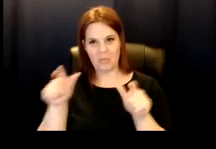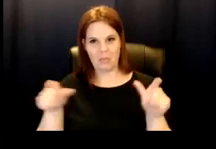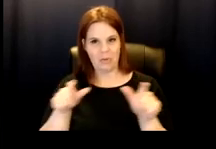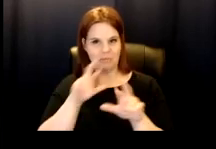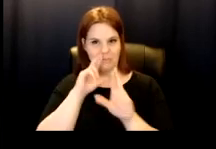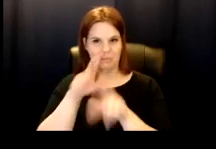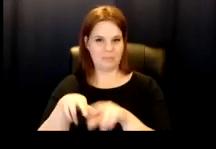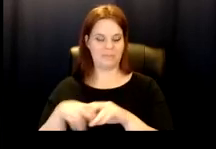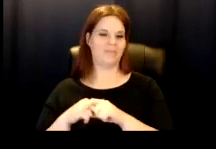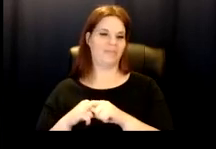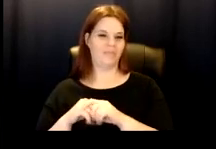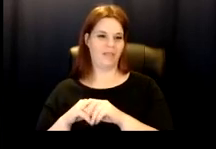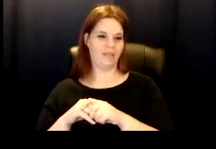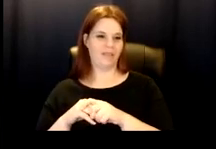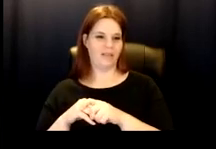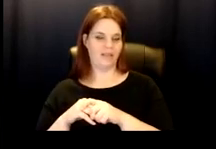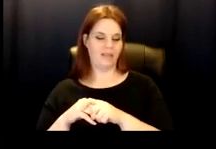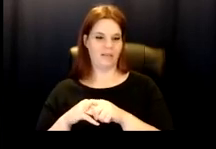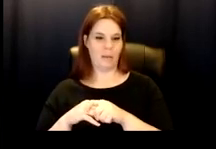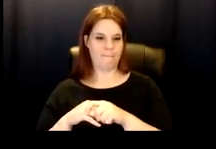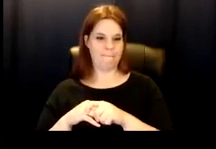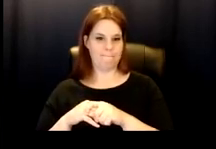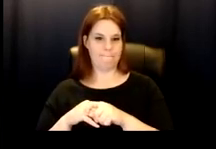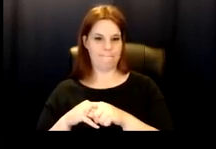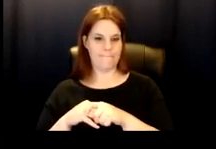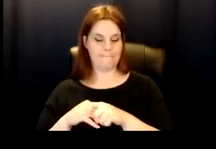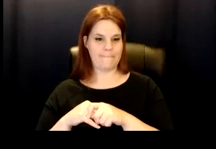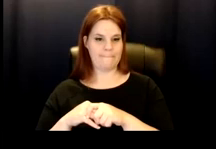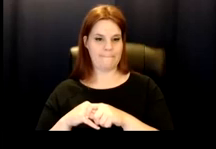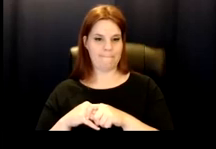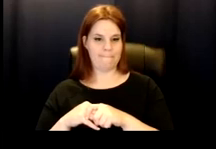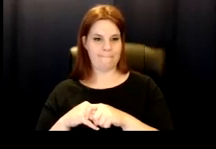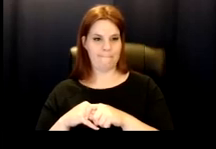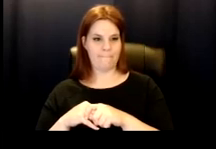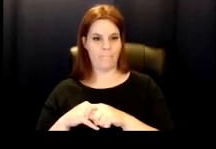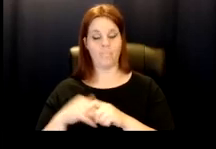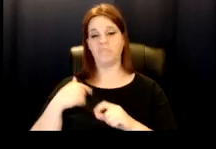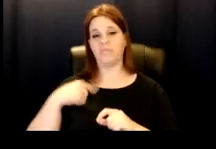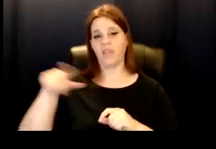talk. >> Phil: This is Phil. This is a different